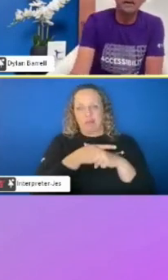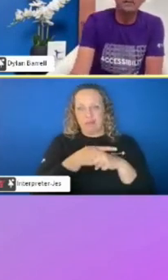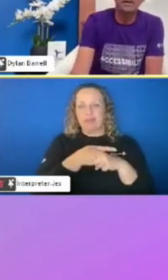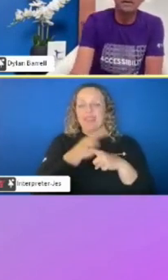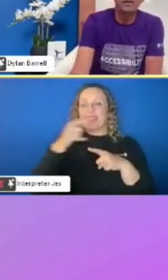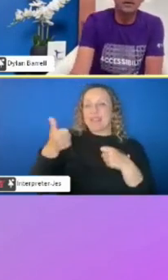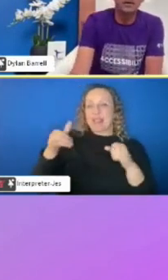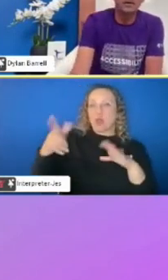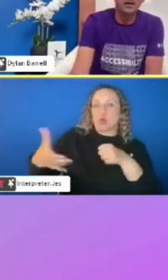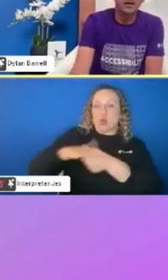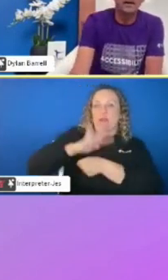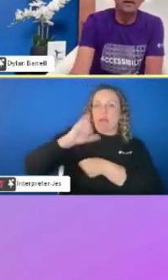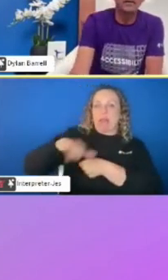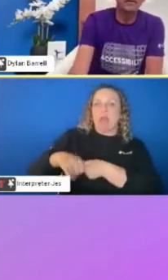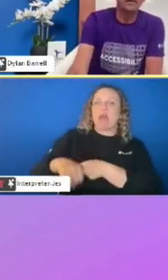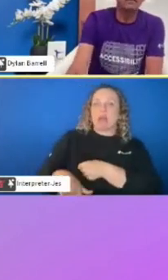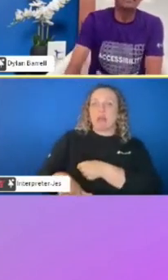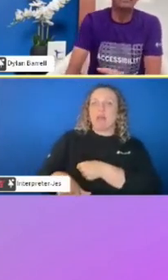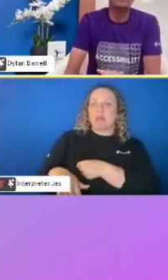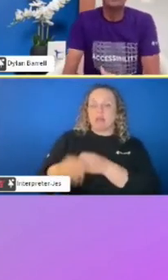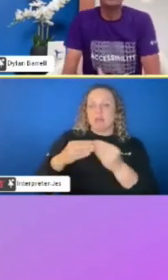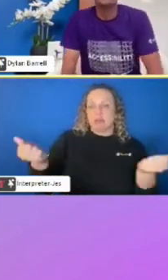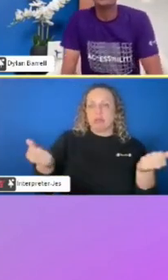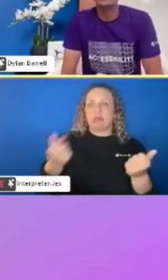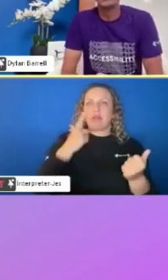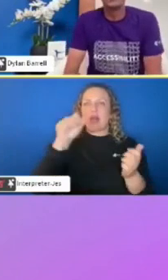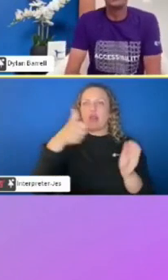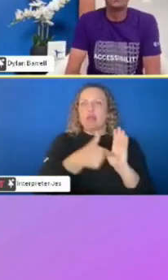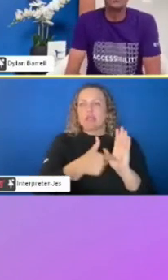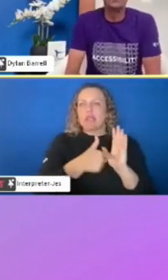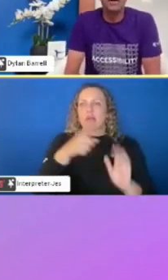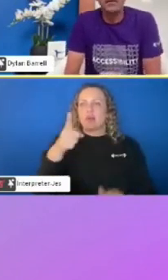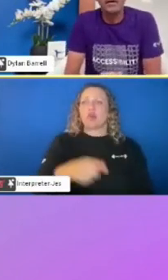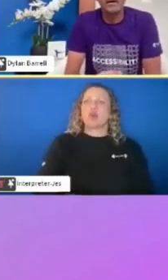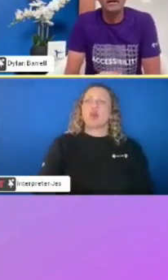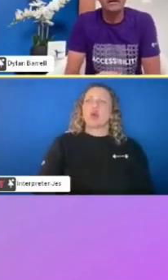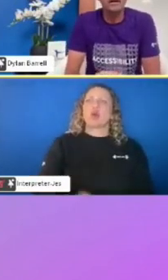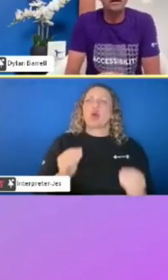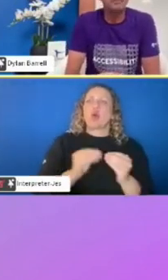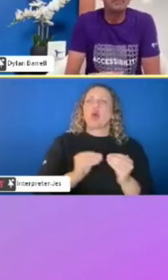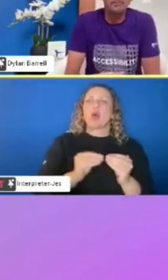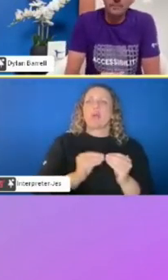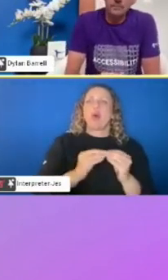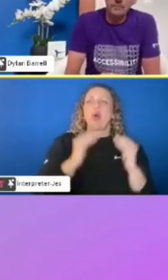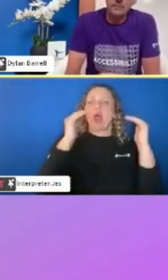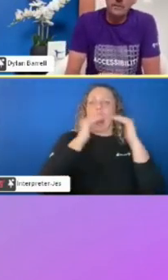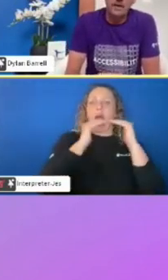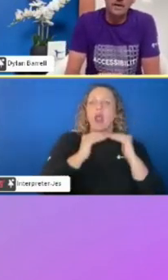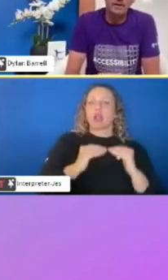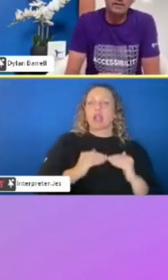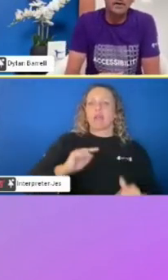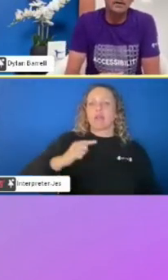Let me show you another example of this with a more of a hierarchical components.